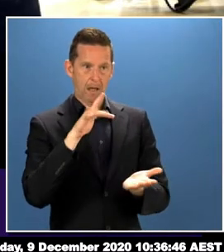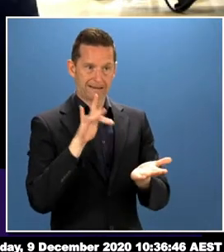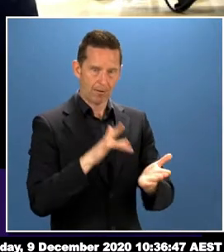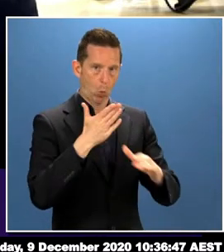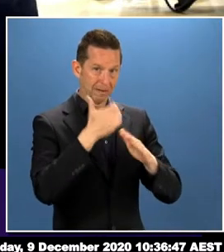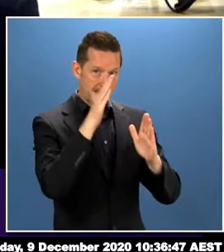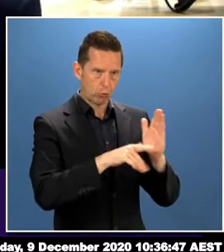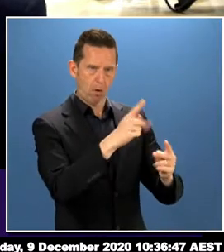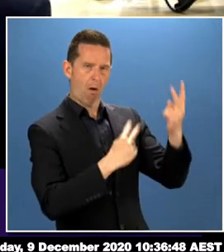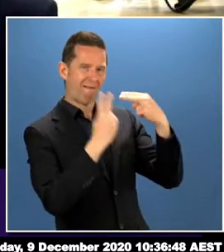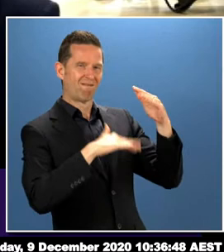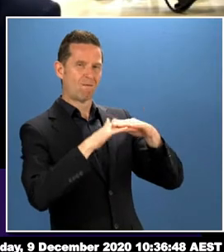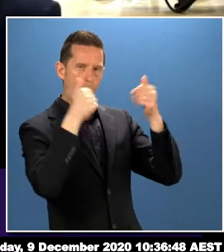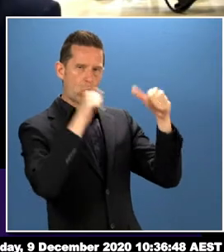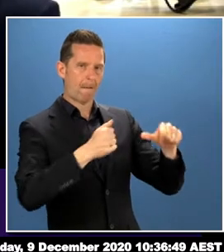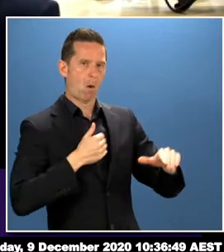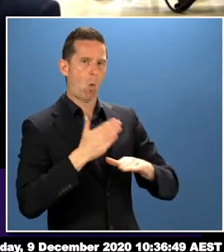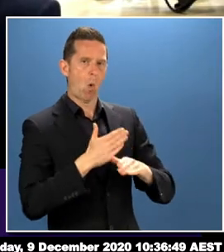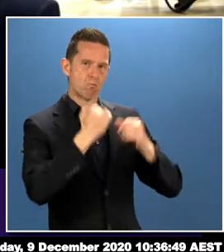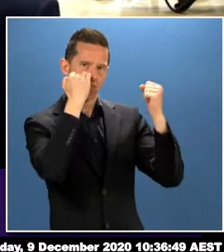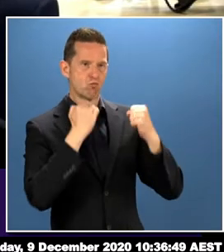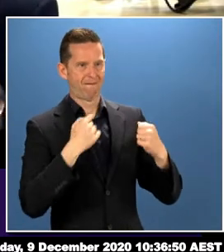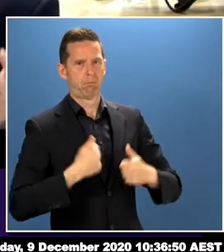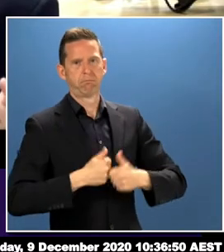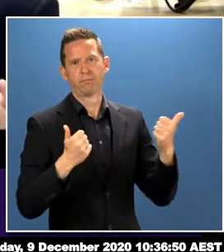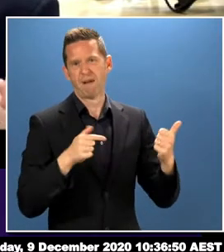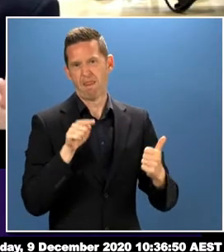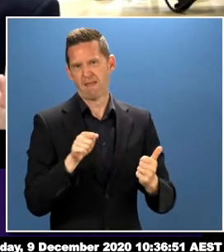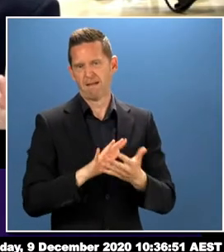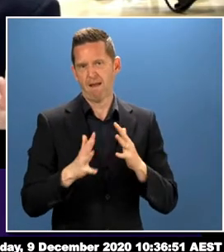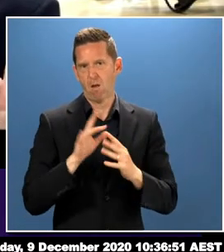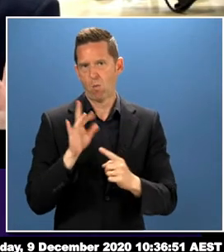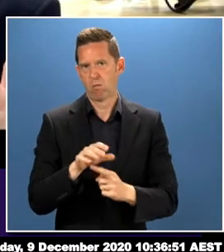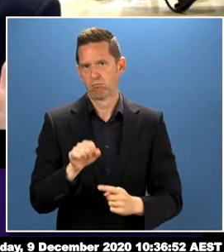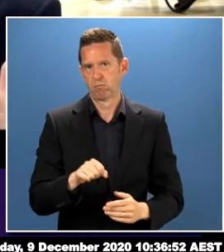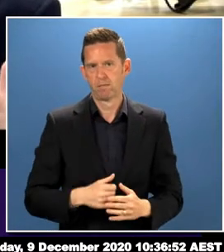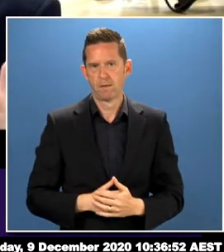And you refer to, I guess, traditional recruitment versus